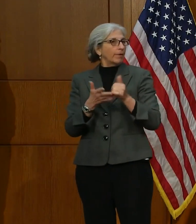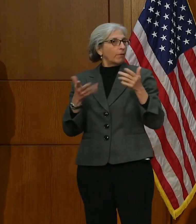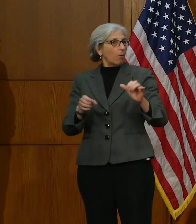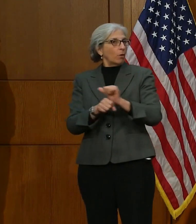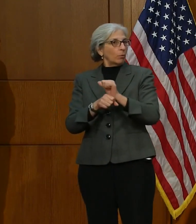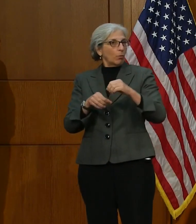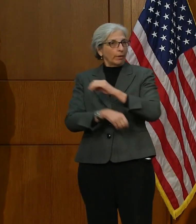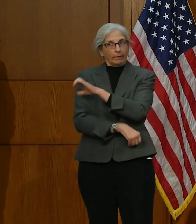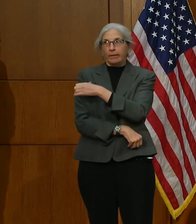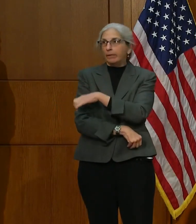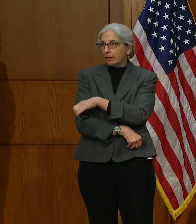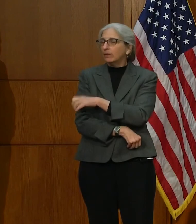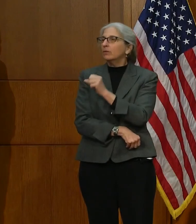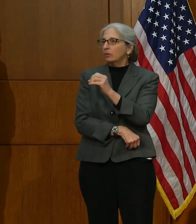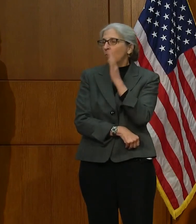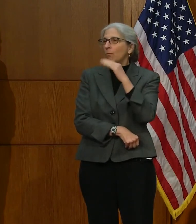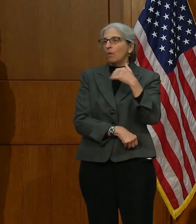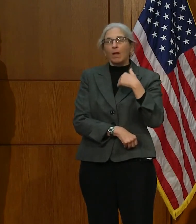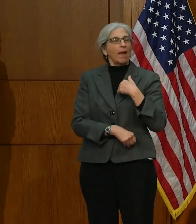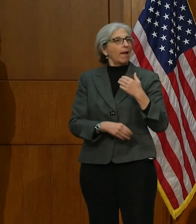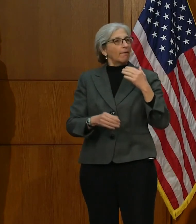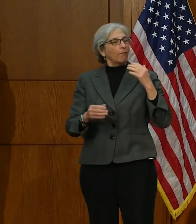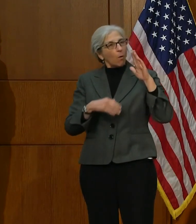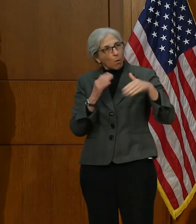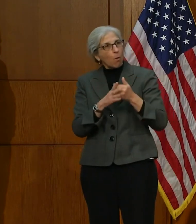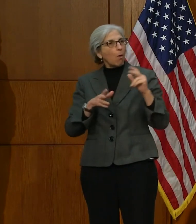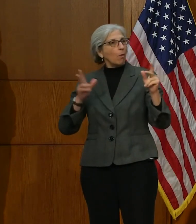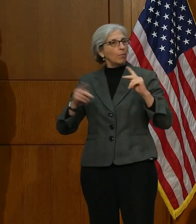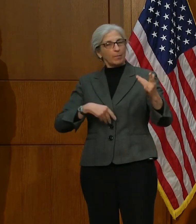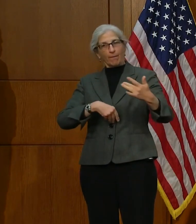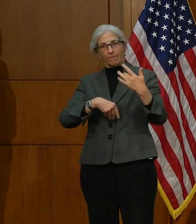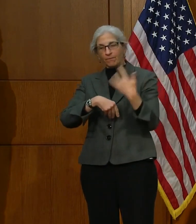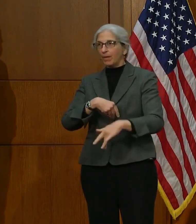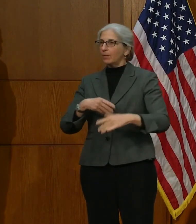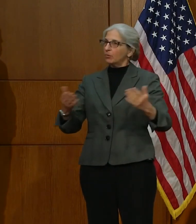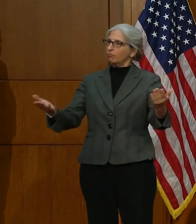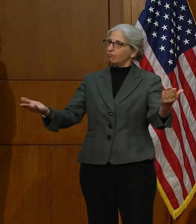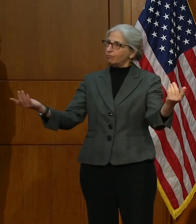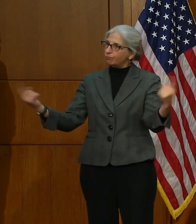THOSE THAT ARE. ALREADY STAFFED